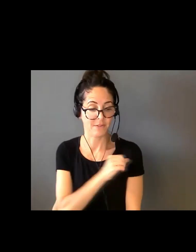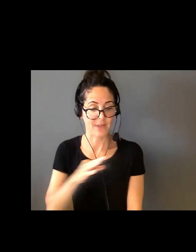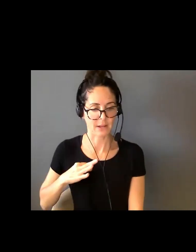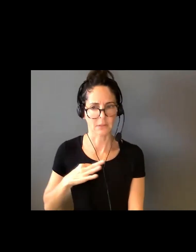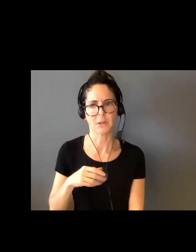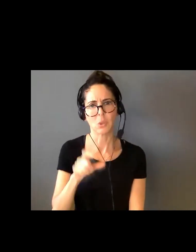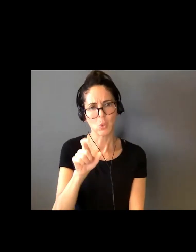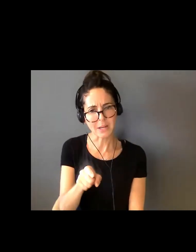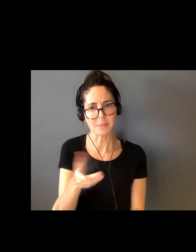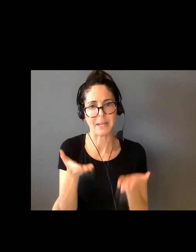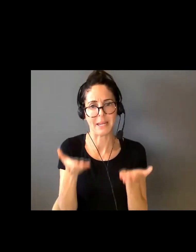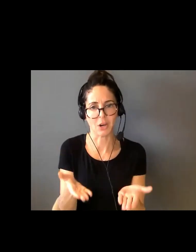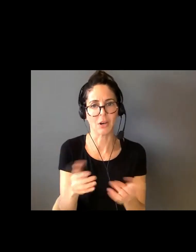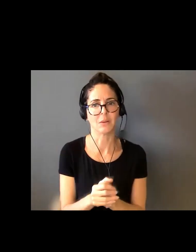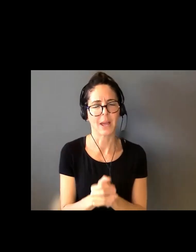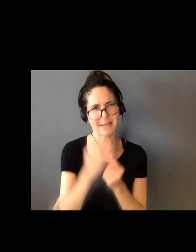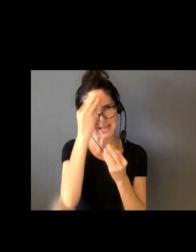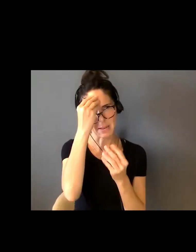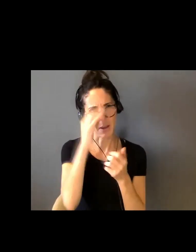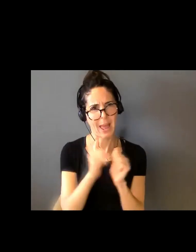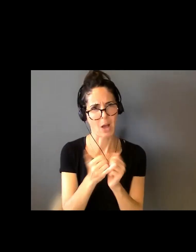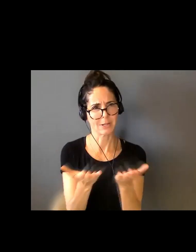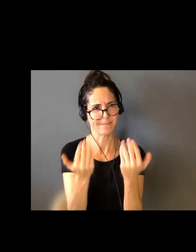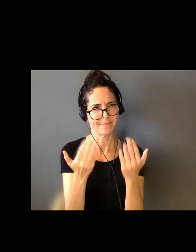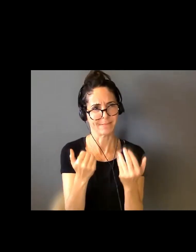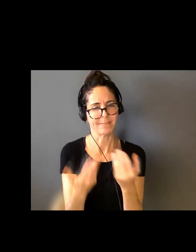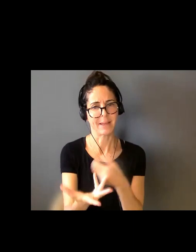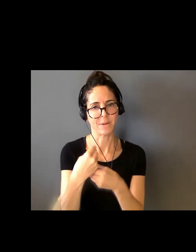this space! And we need to think about how to accommodate them so we can advance disability